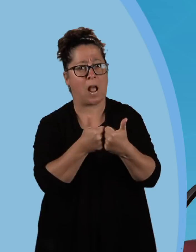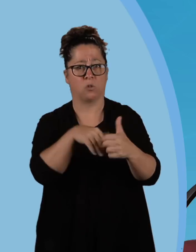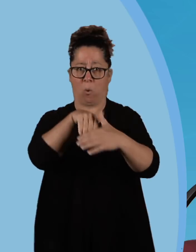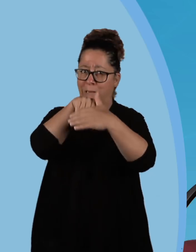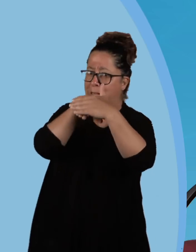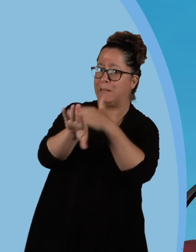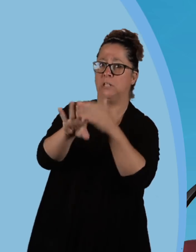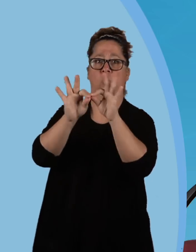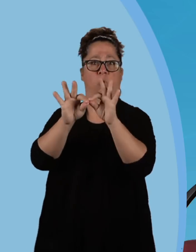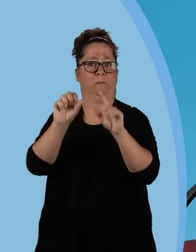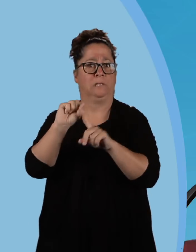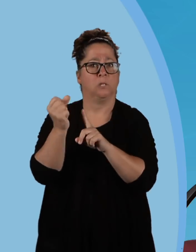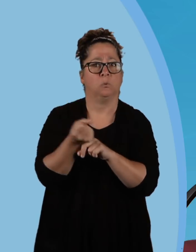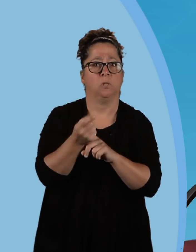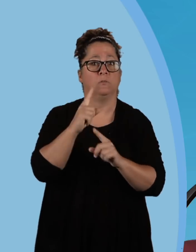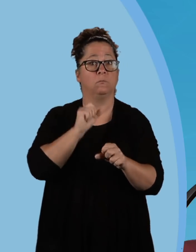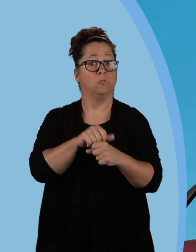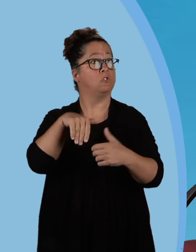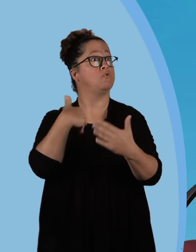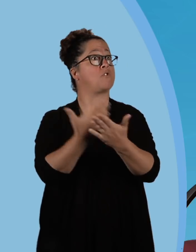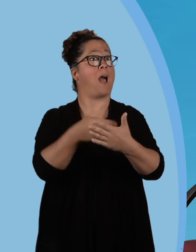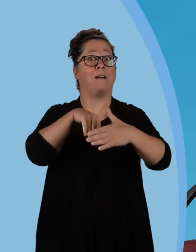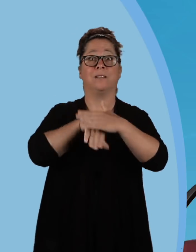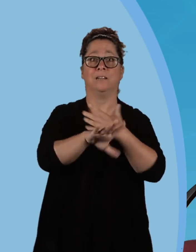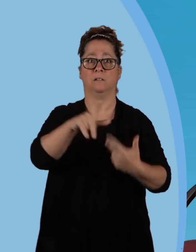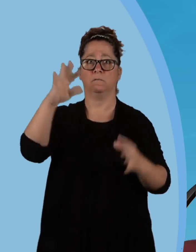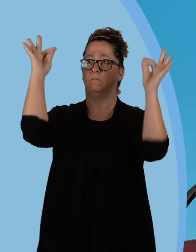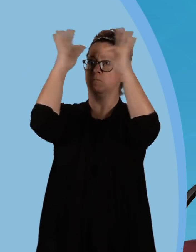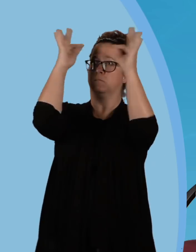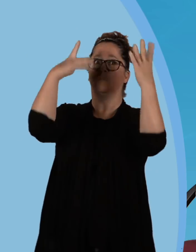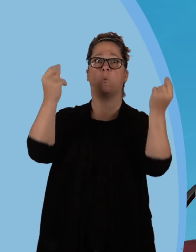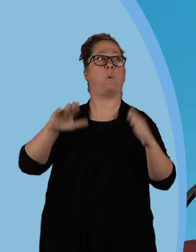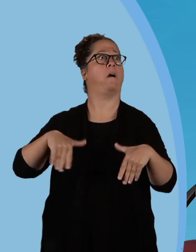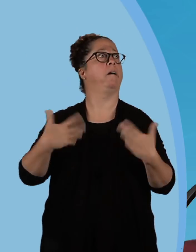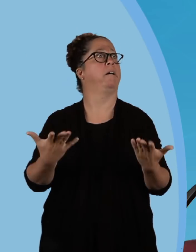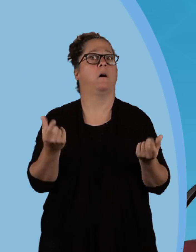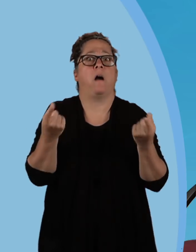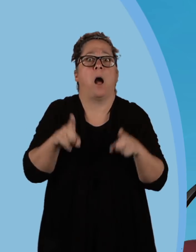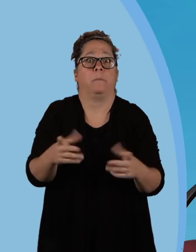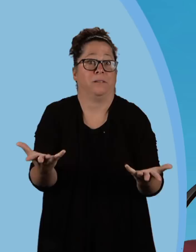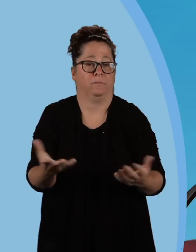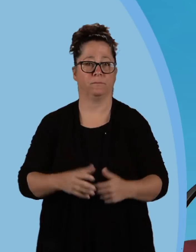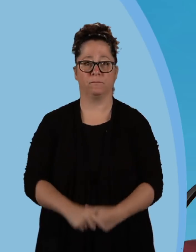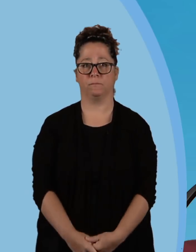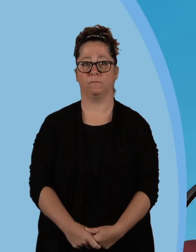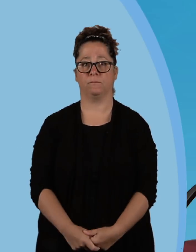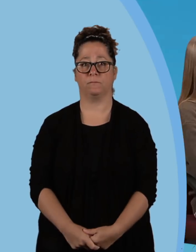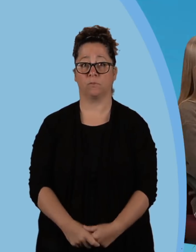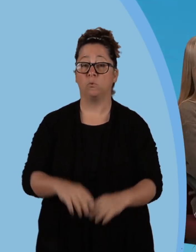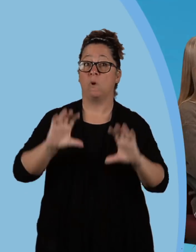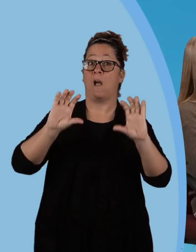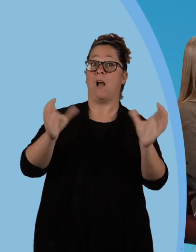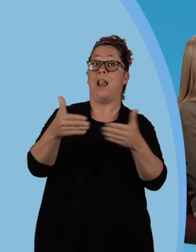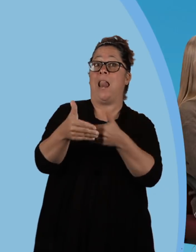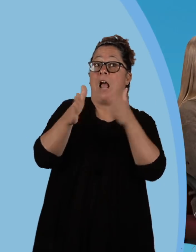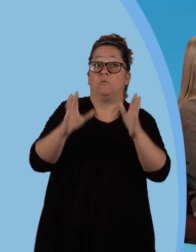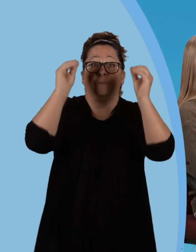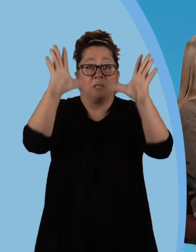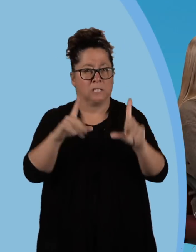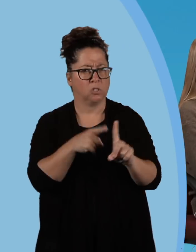It's very challenging to go into an interpreting situation where you really have no idea of what's coming next. So classroom teachers should share